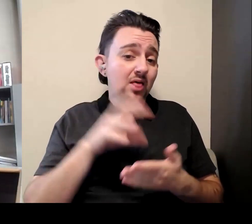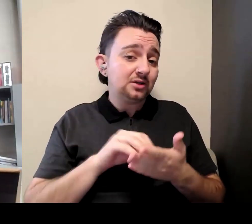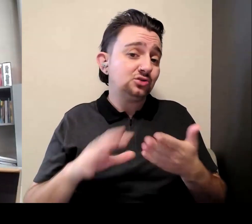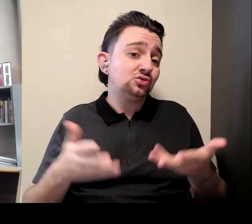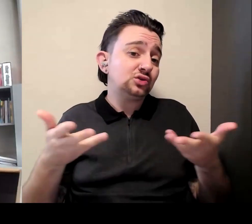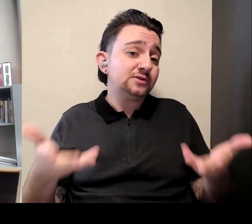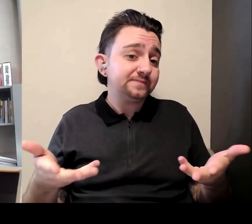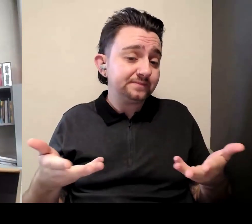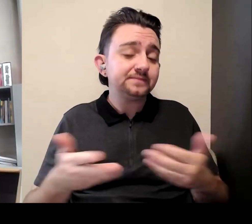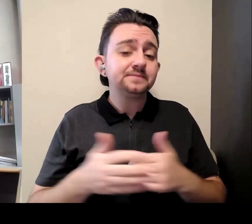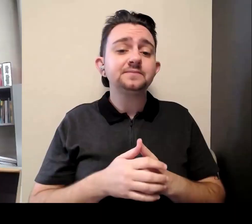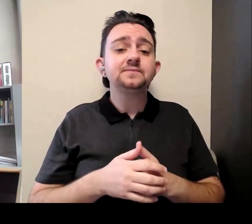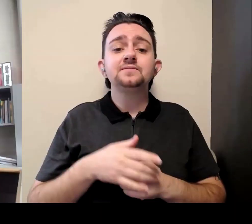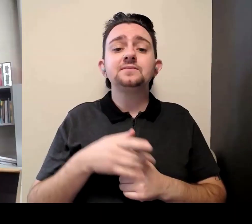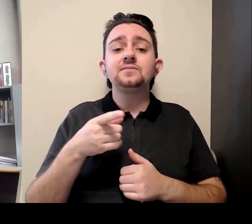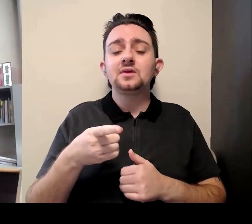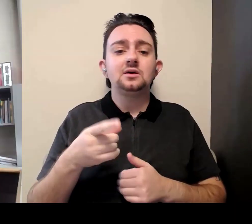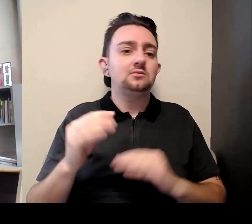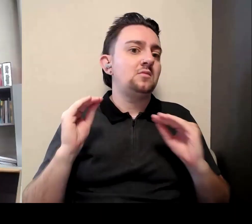that had zero communication skills.